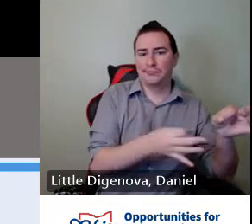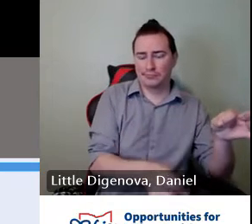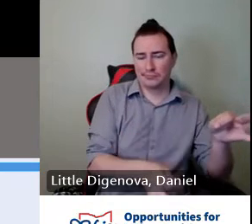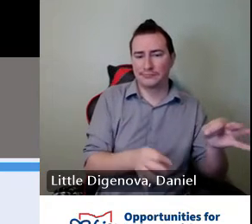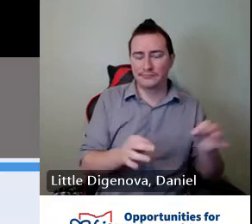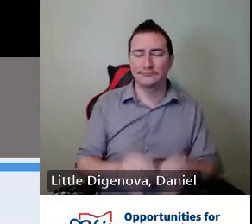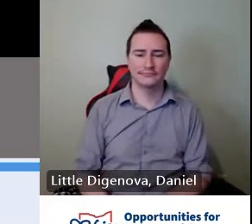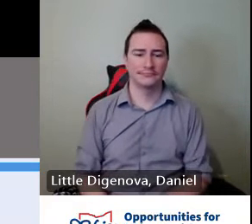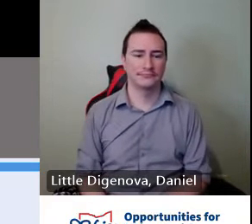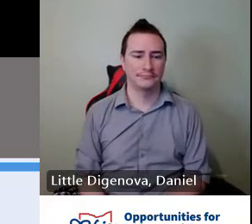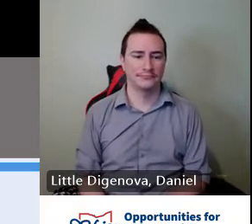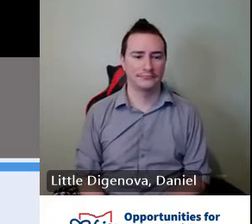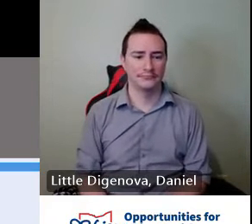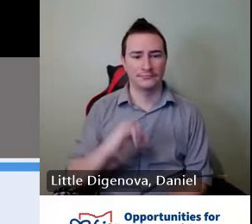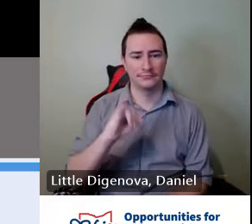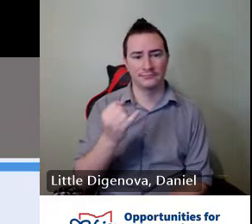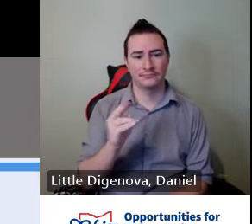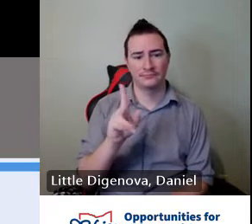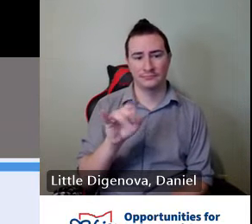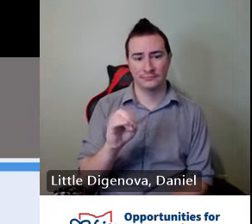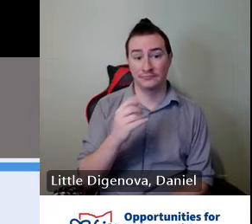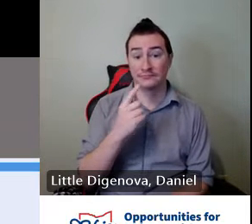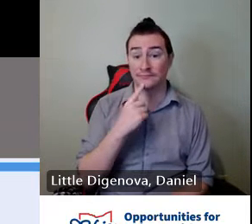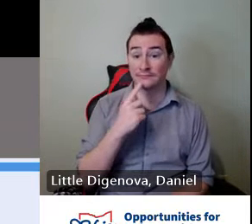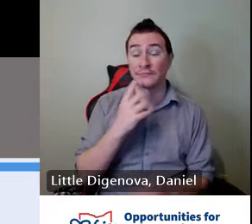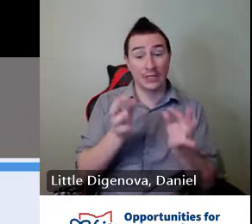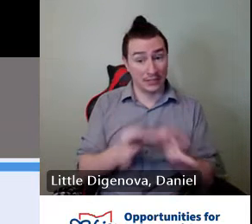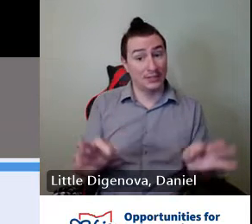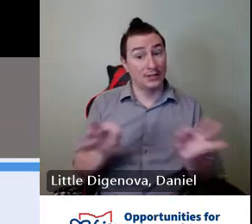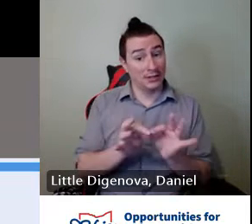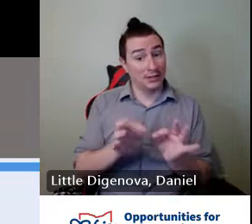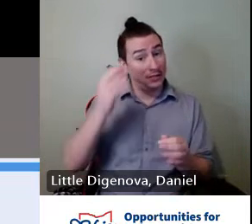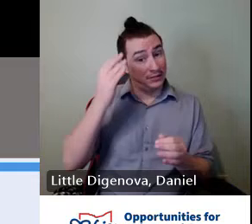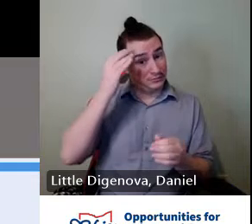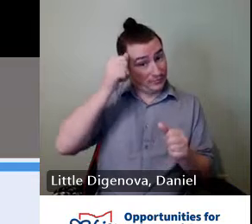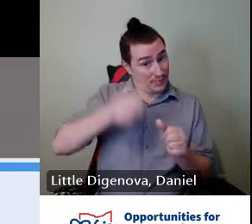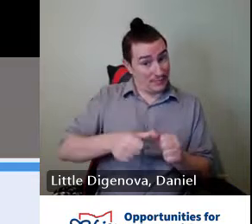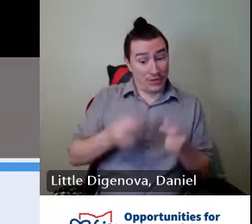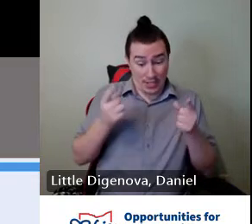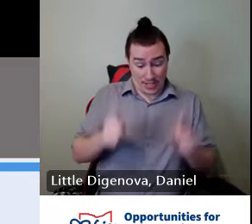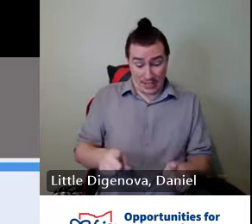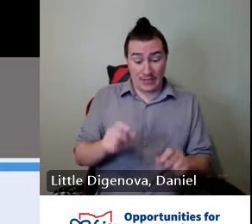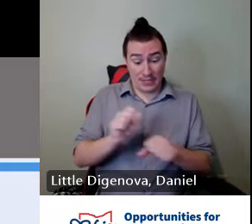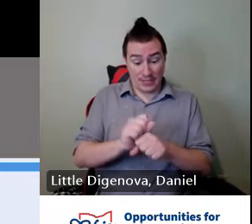in other words, it's important to know that when an employee with a disability needs a reasonable accommodation, they